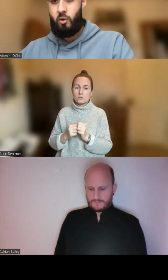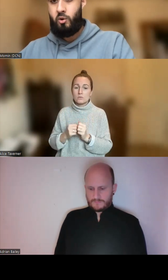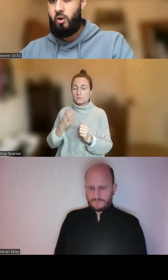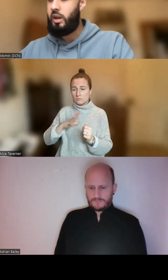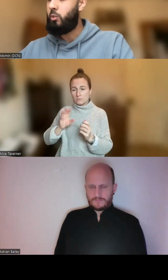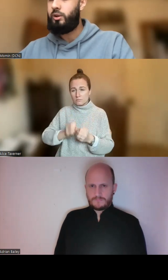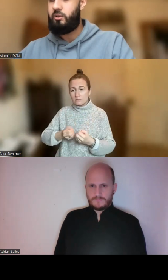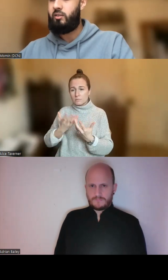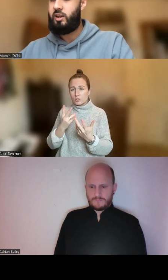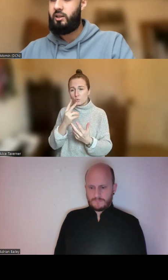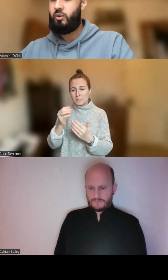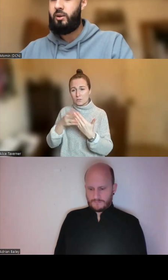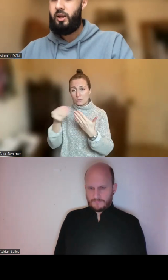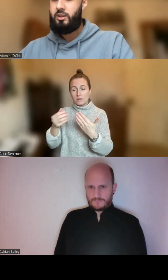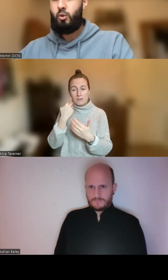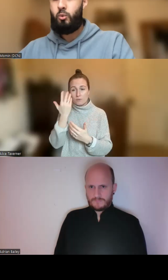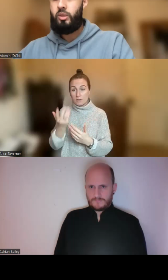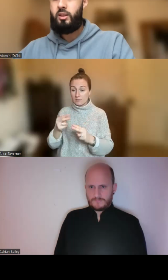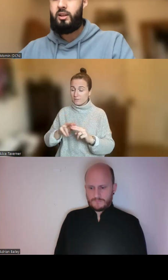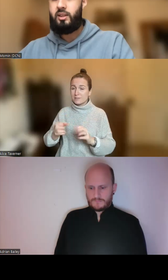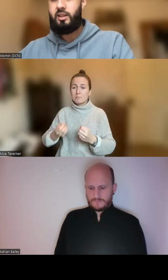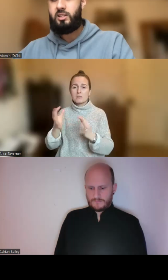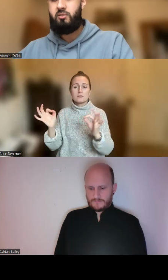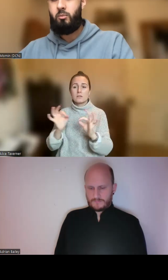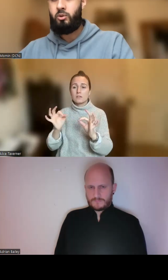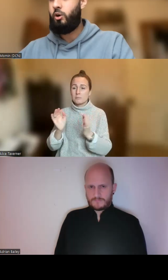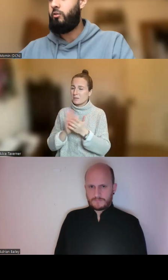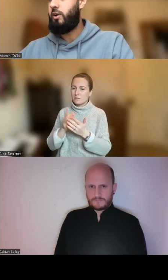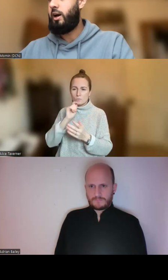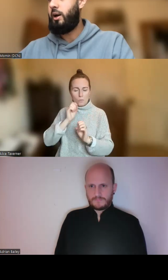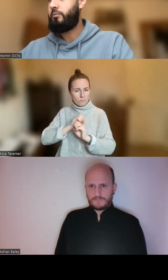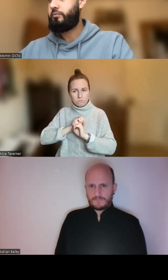If you're not, then it won't let you advertise.